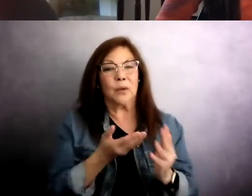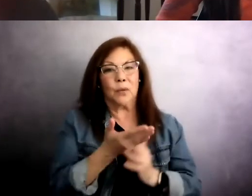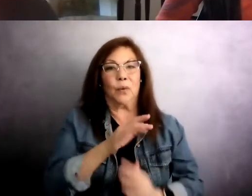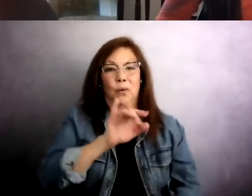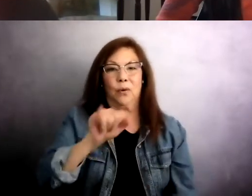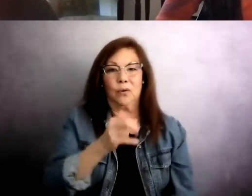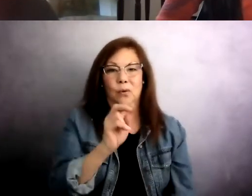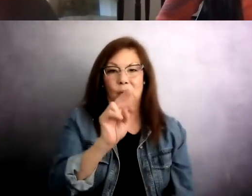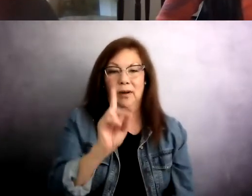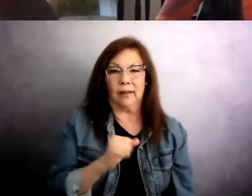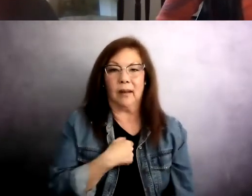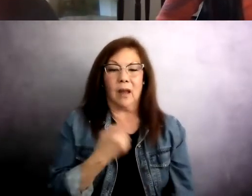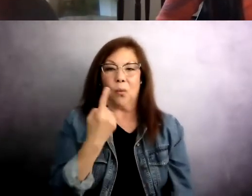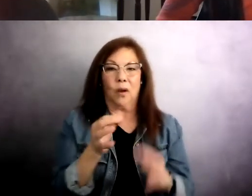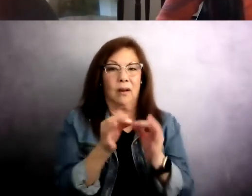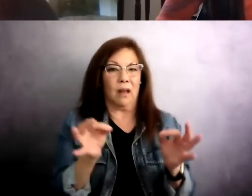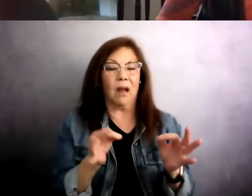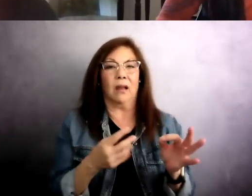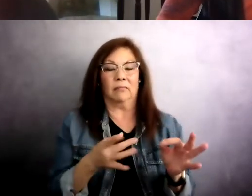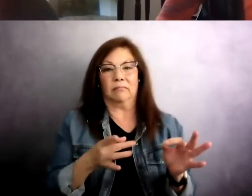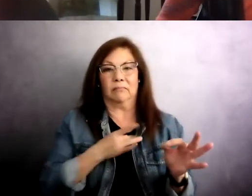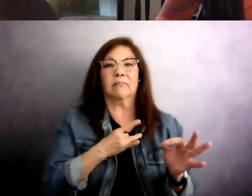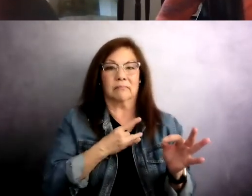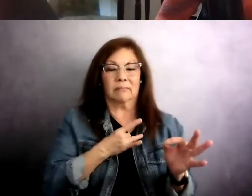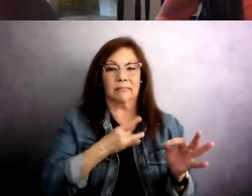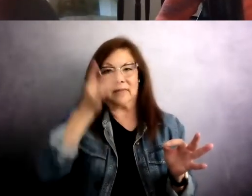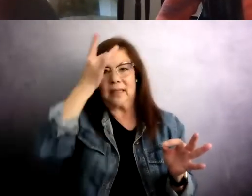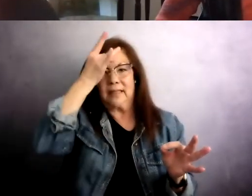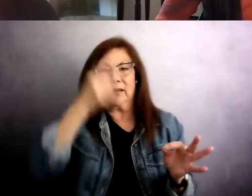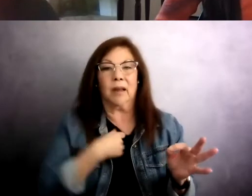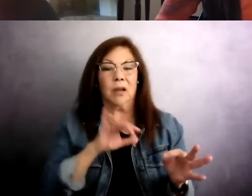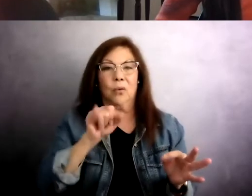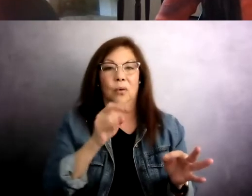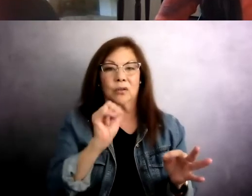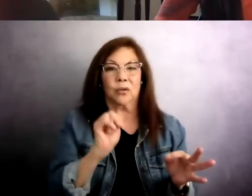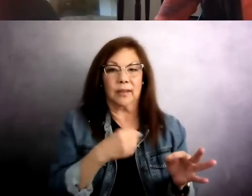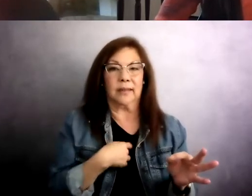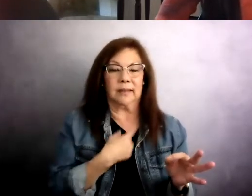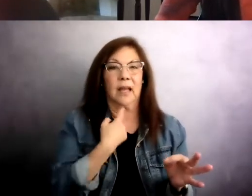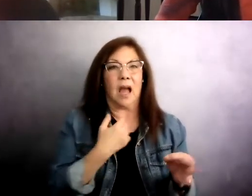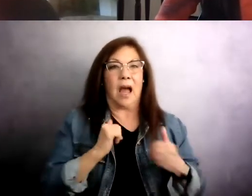dropship and passing through Jordan, and one line also that really stuck with me, is when Jordan is really thinking about the way she was adopted in Vietnam for.